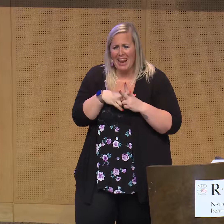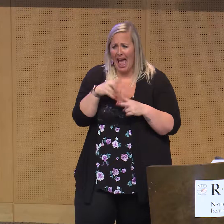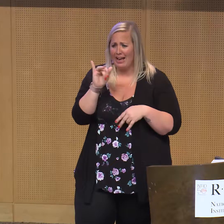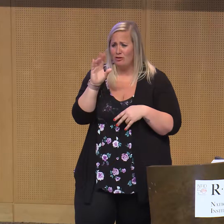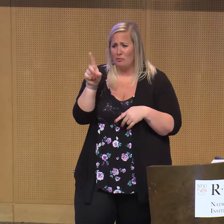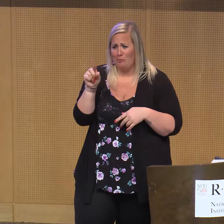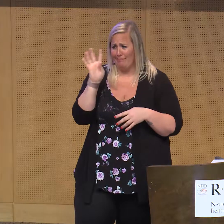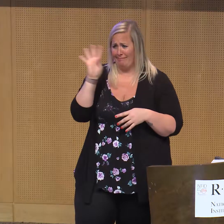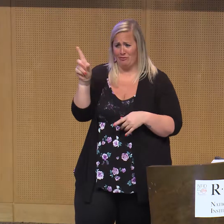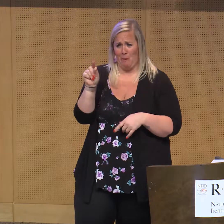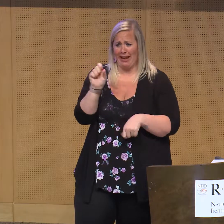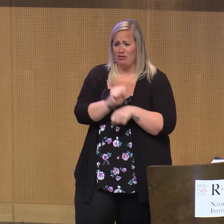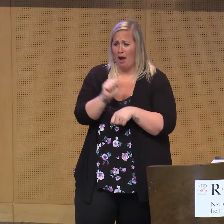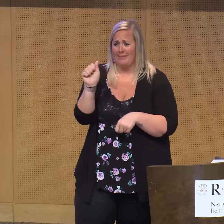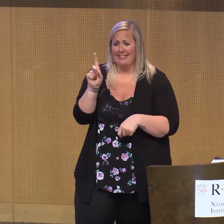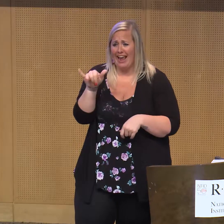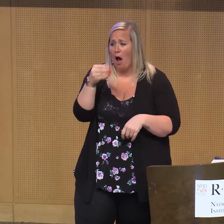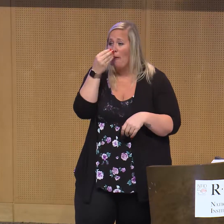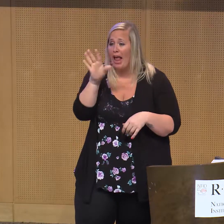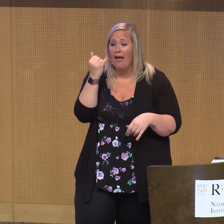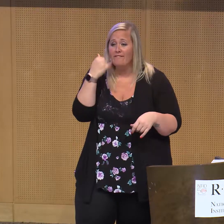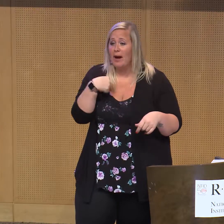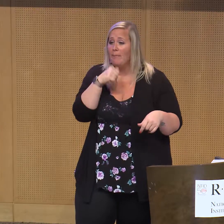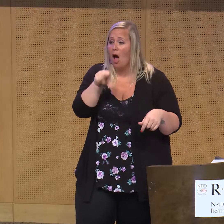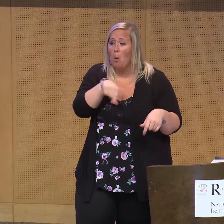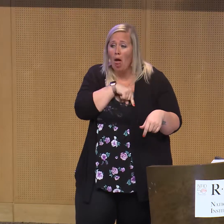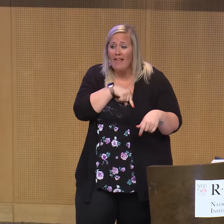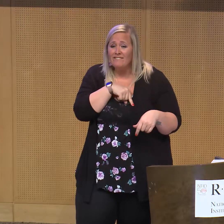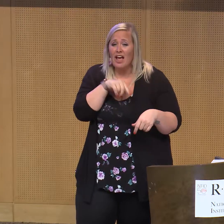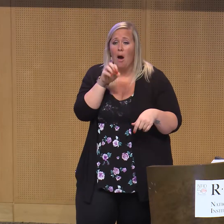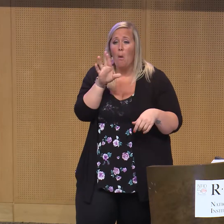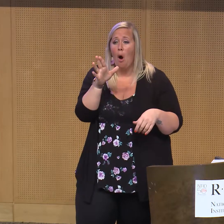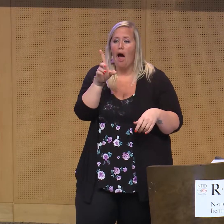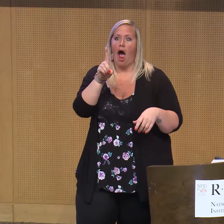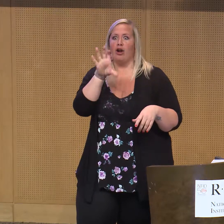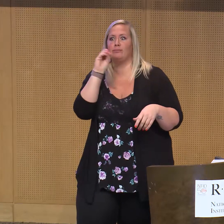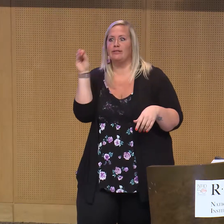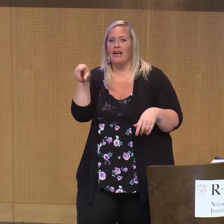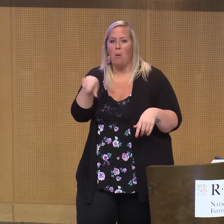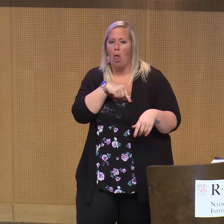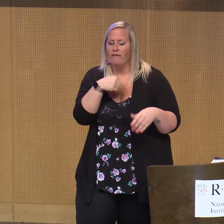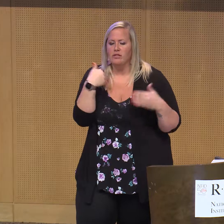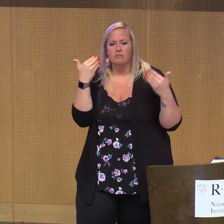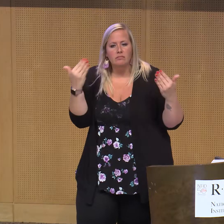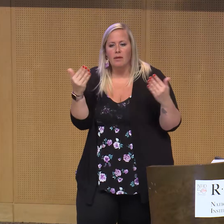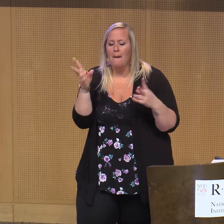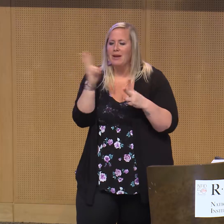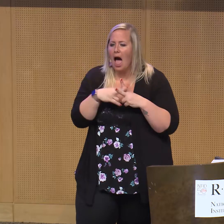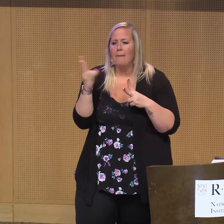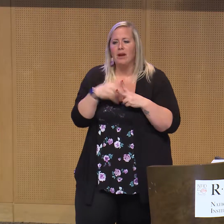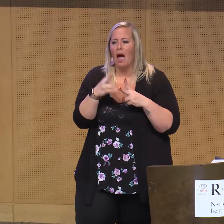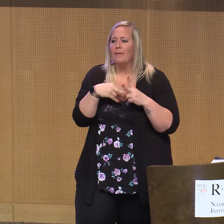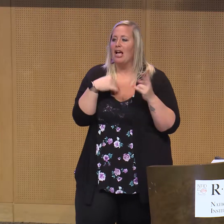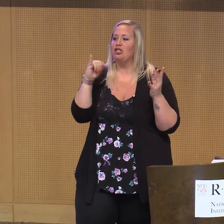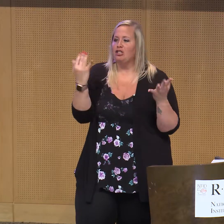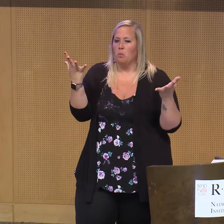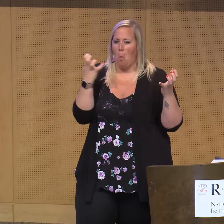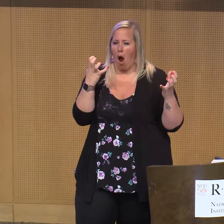wanted something closer to home. I applied for every job I could find. I didn't even know if I was completely qualified